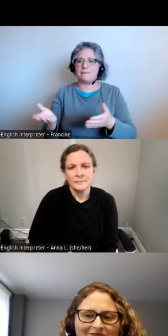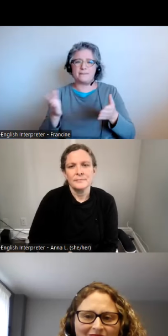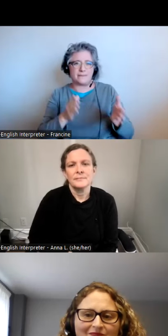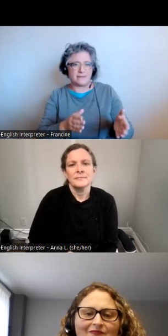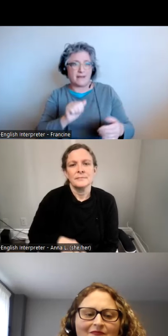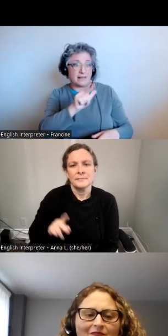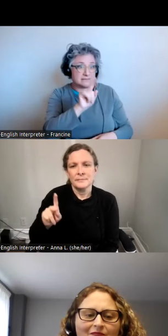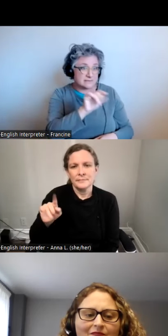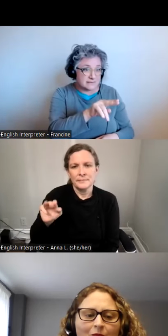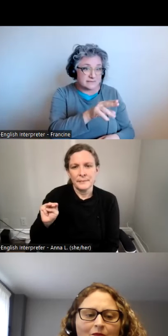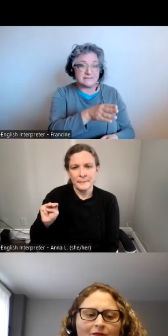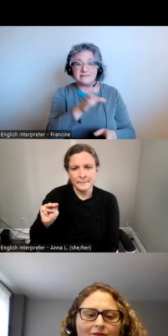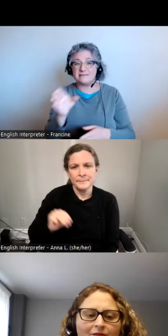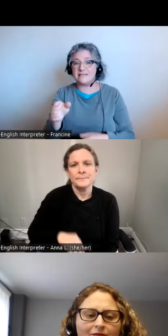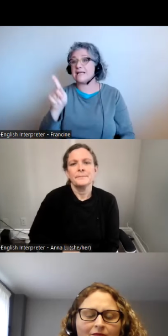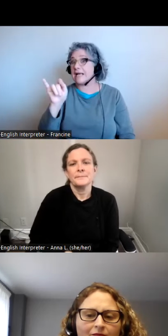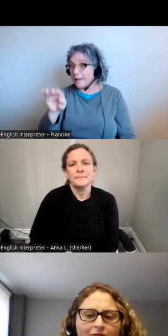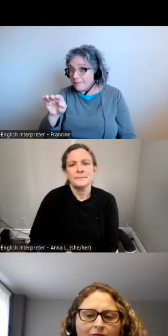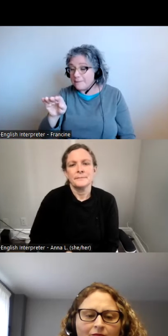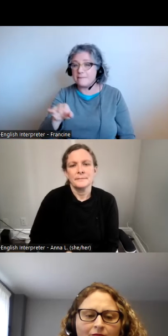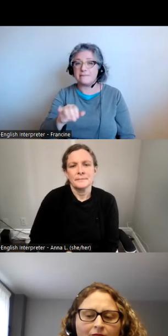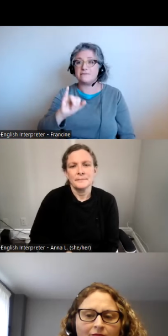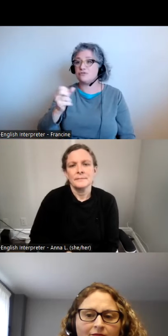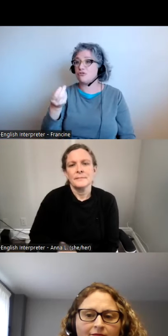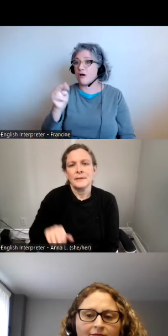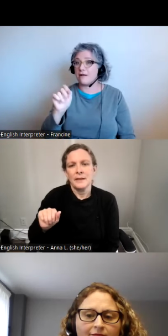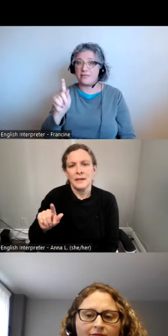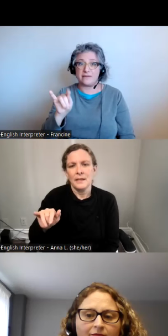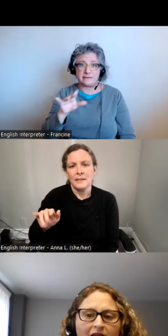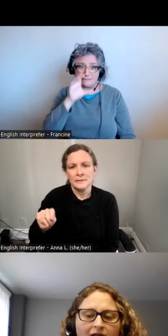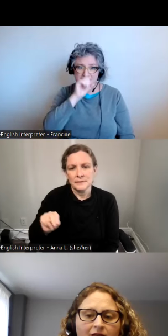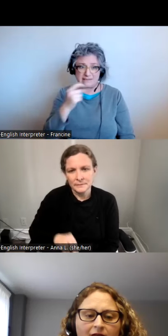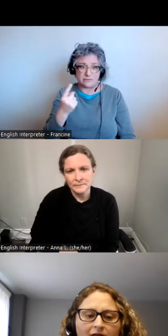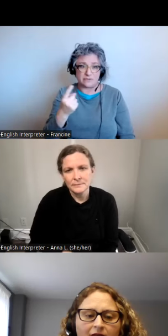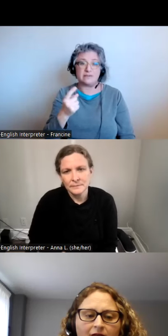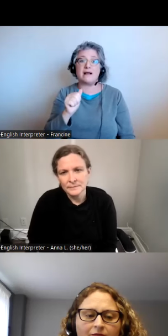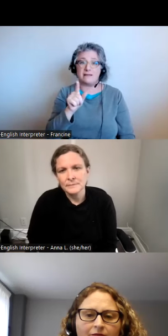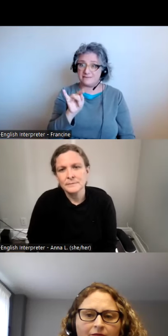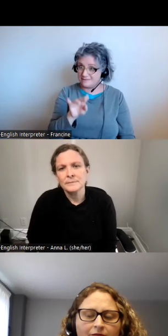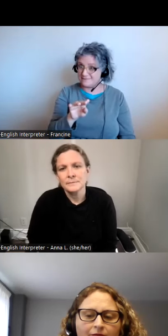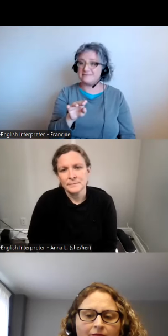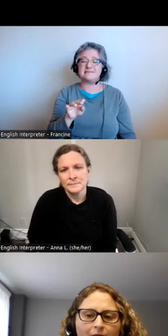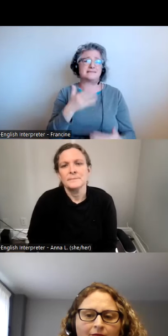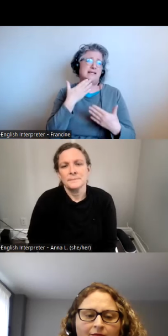thanks to Raihan for doing the tech check. Kim for stepping in. Allison,